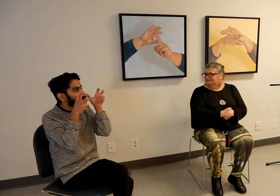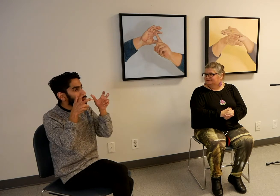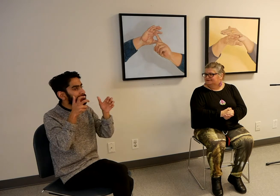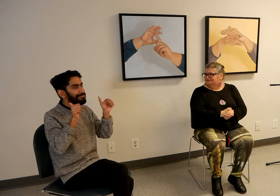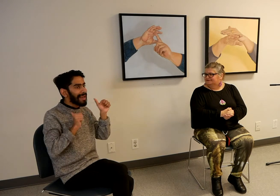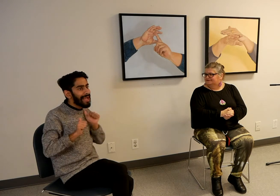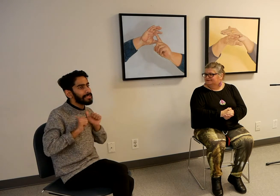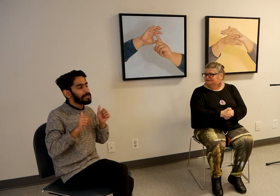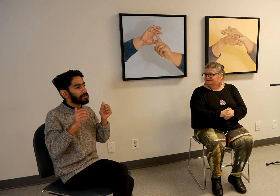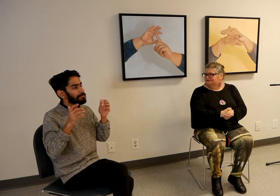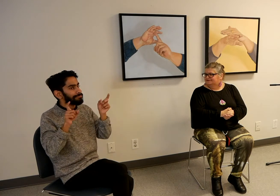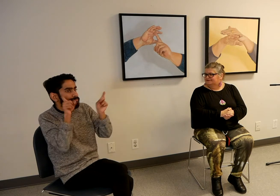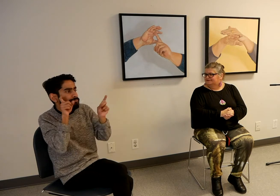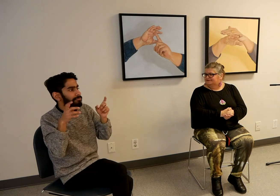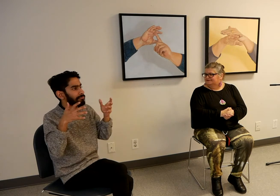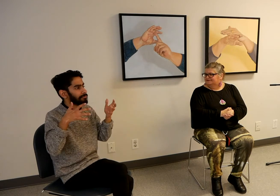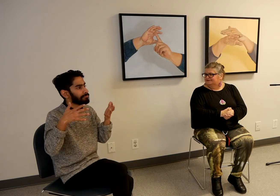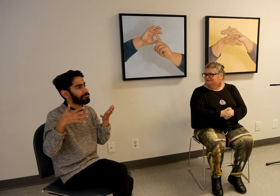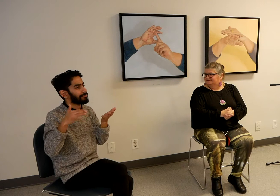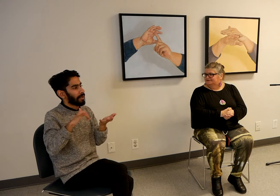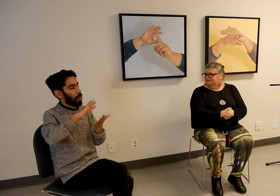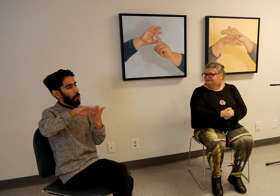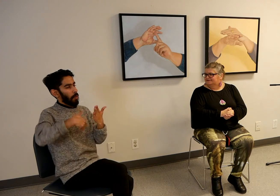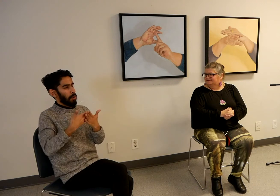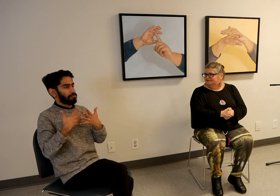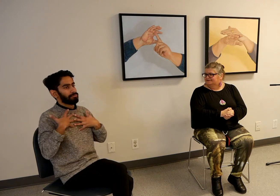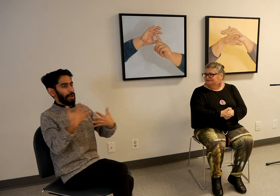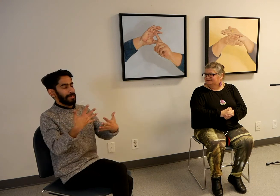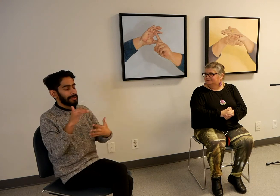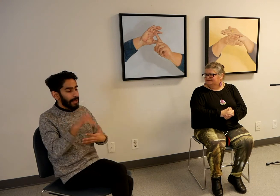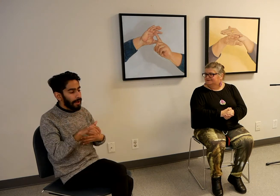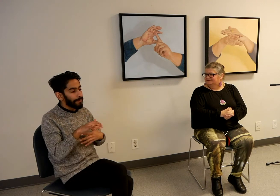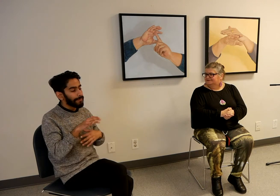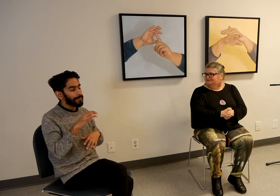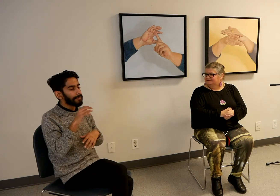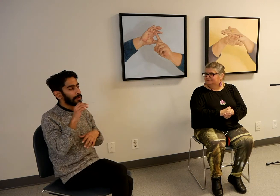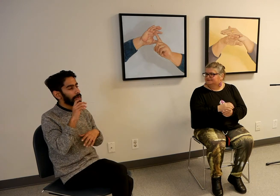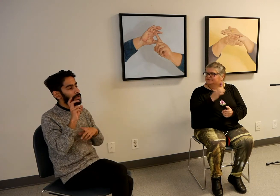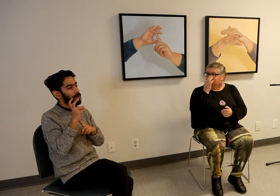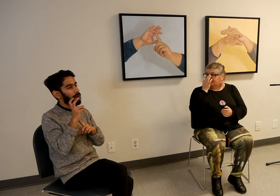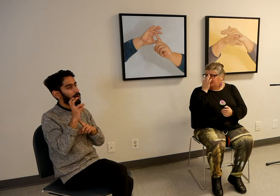show our pride with sign language, with how we communicate with our gestures and our expressions and everything.